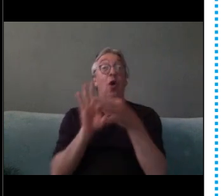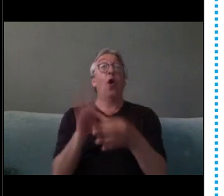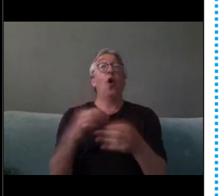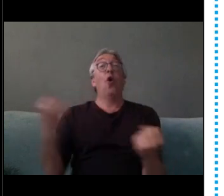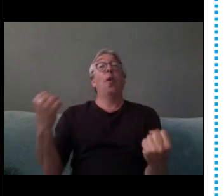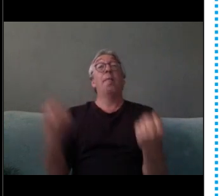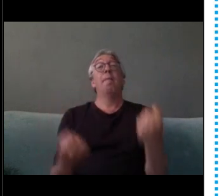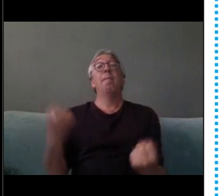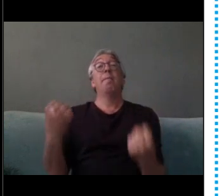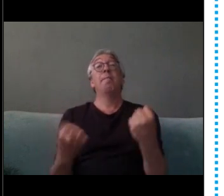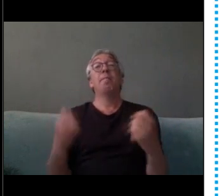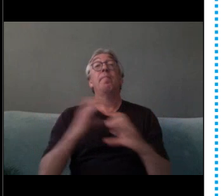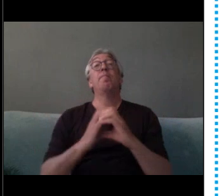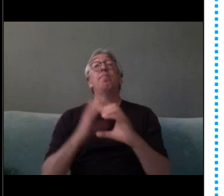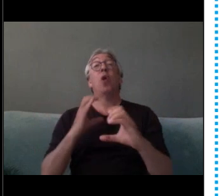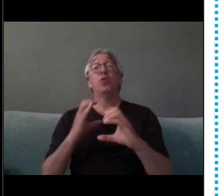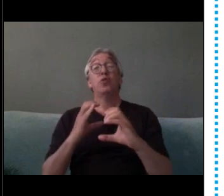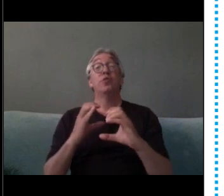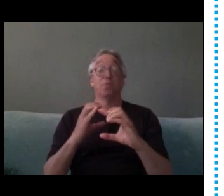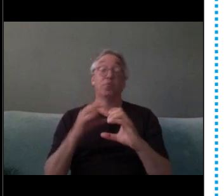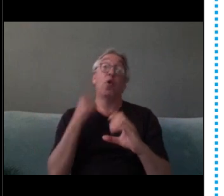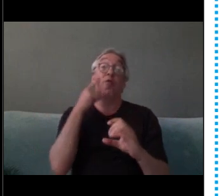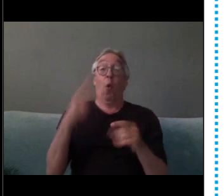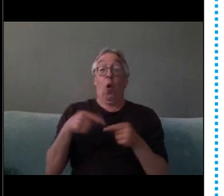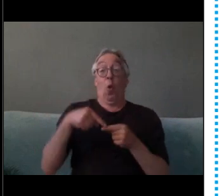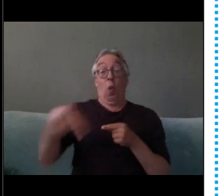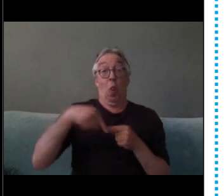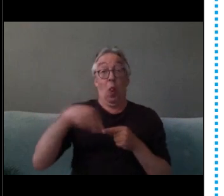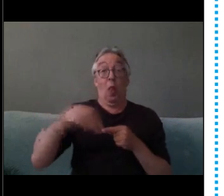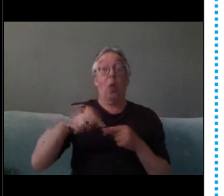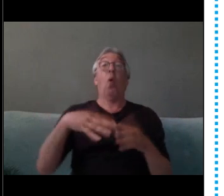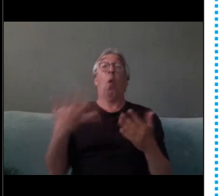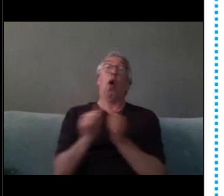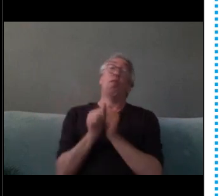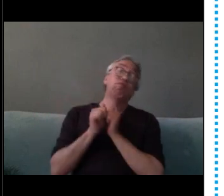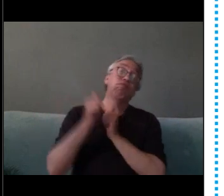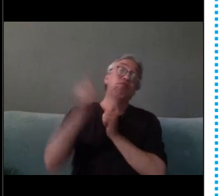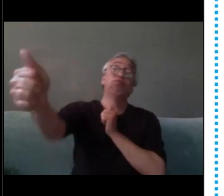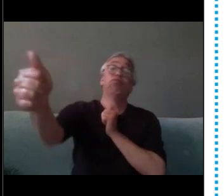You can see a blue and black sort of coach bus in these colours.